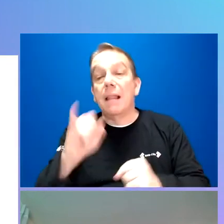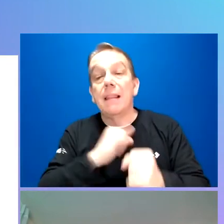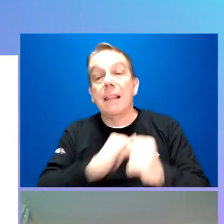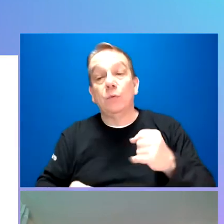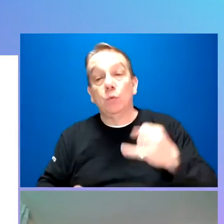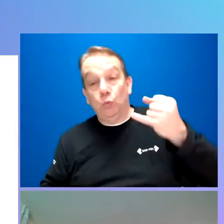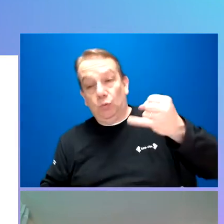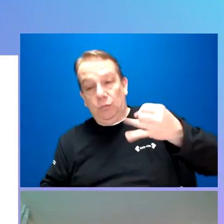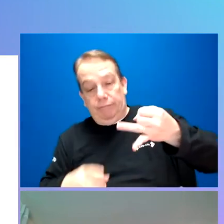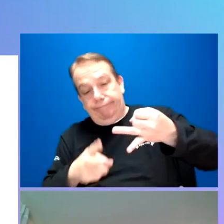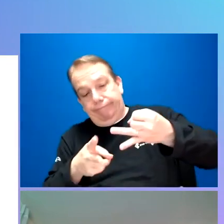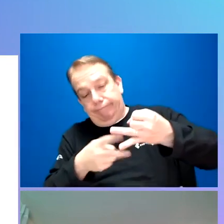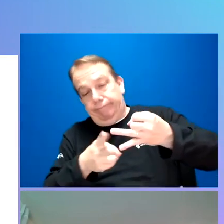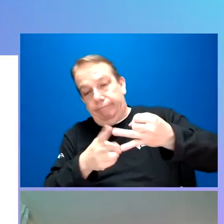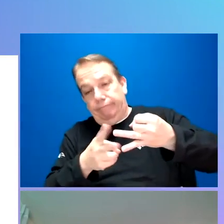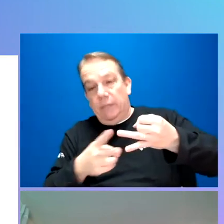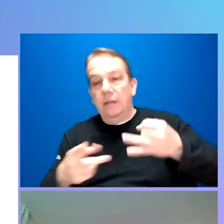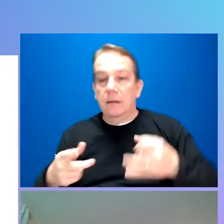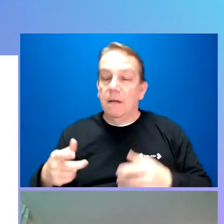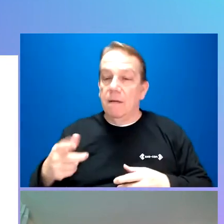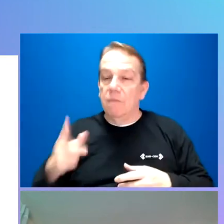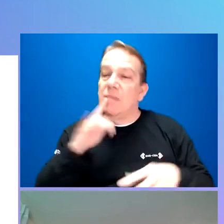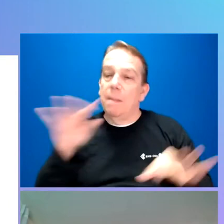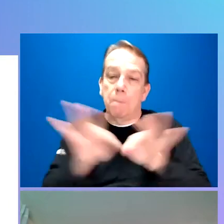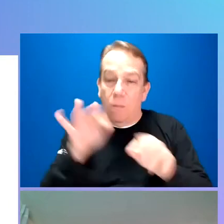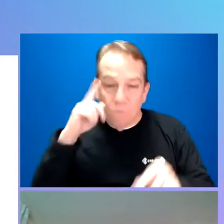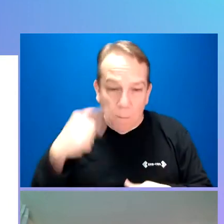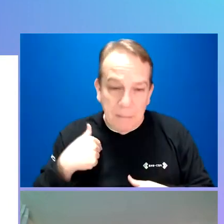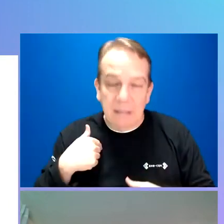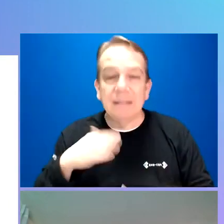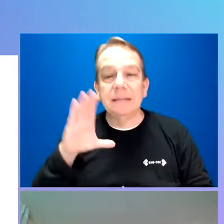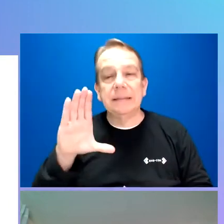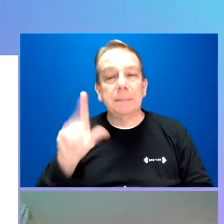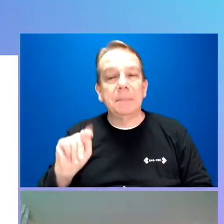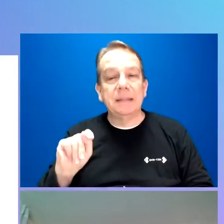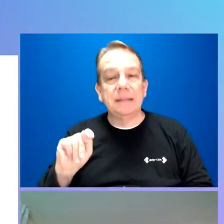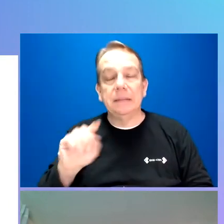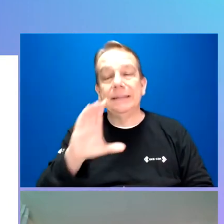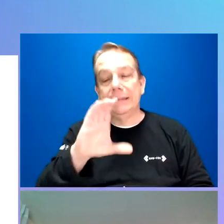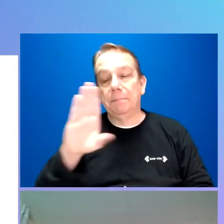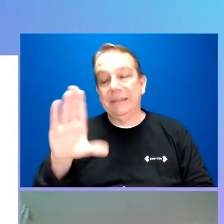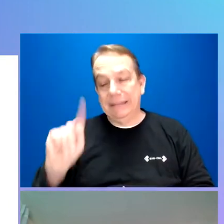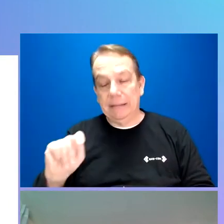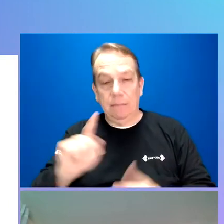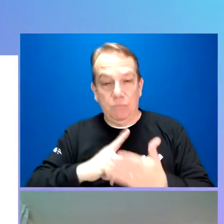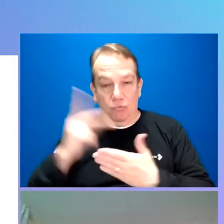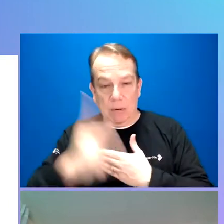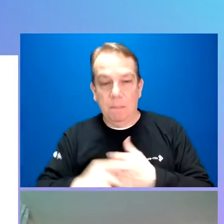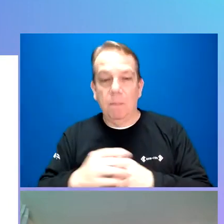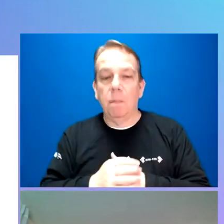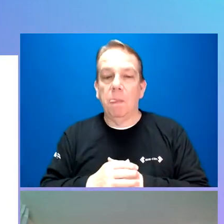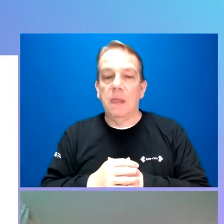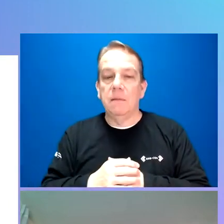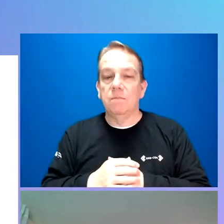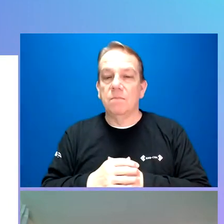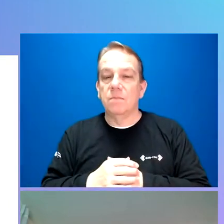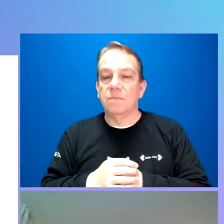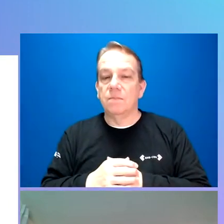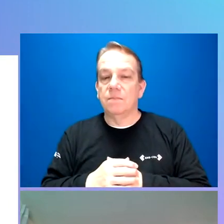this program, CBT based program, um, obviously there was not